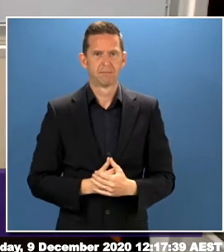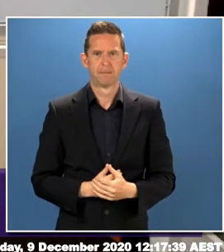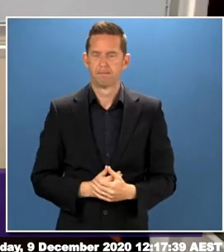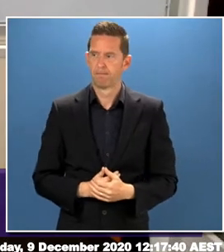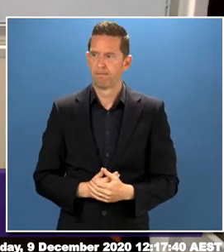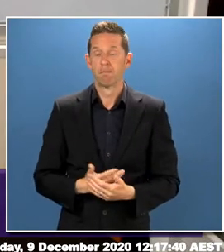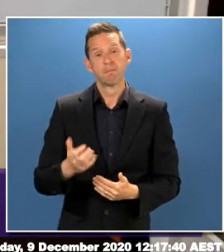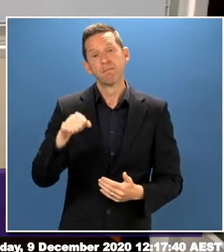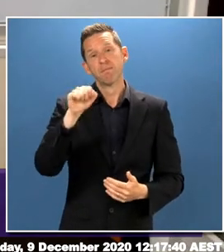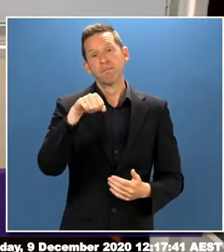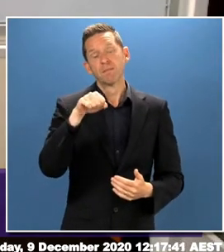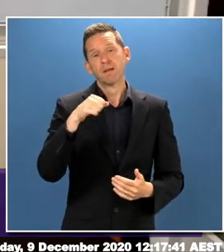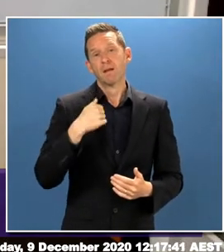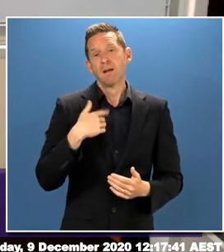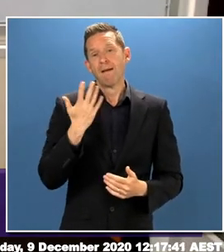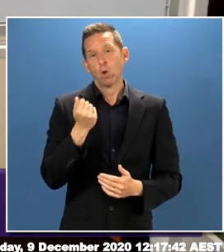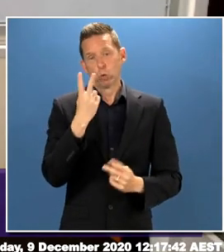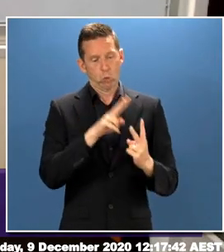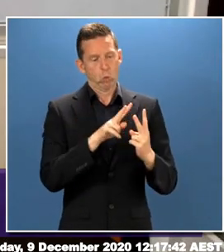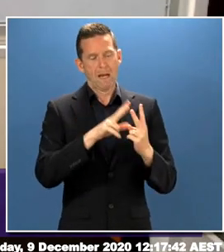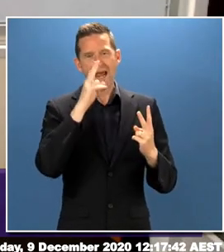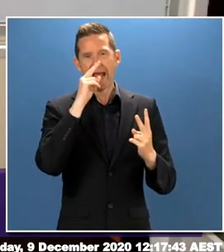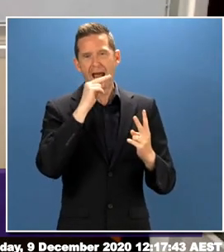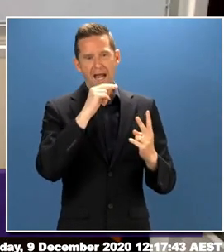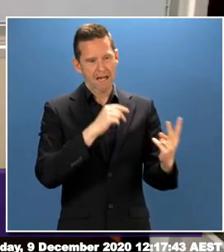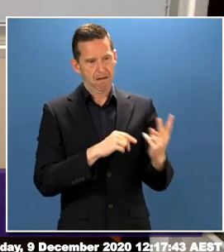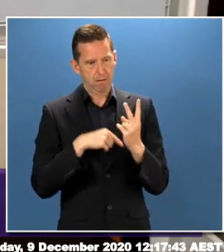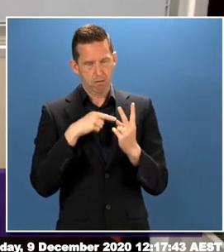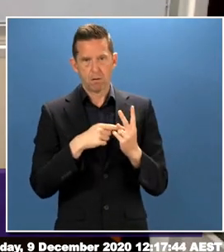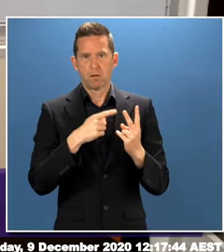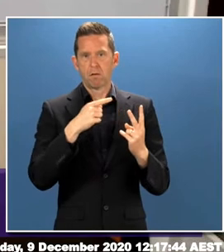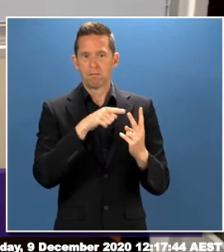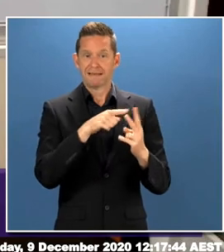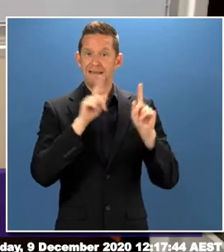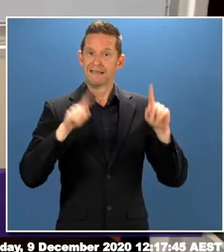Yes. I took the two young people who had come to visit me because they were soberest, because they didn't have any work anymore.